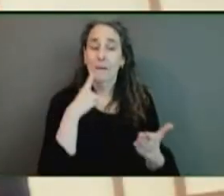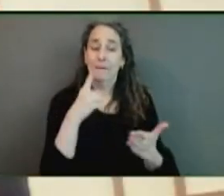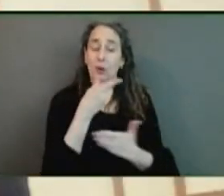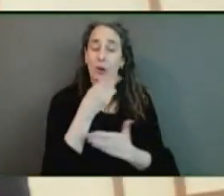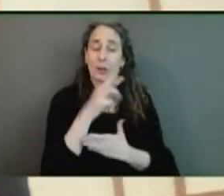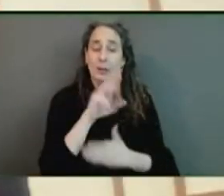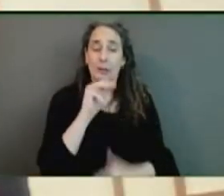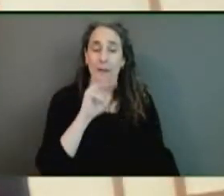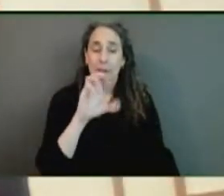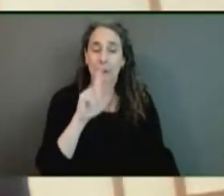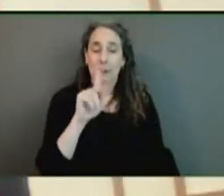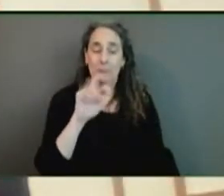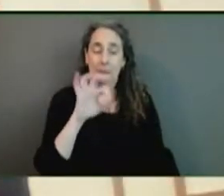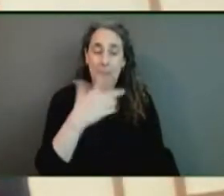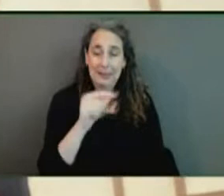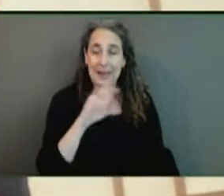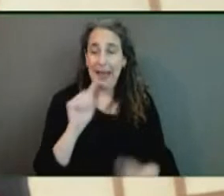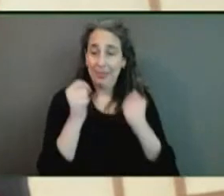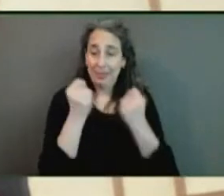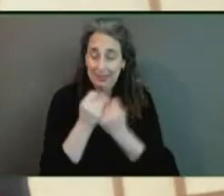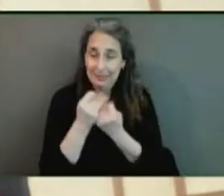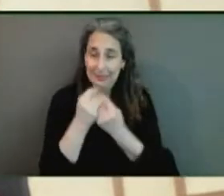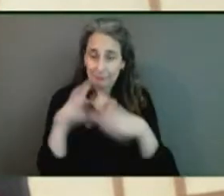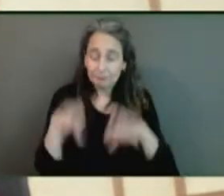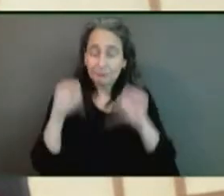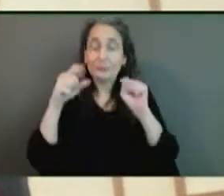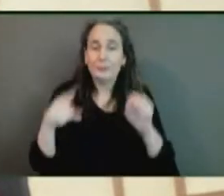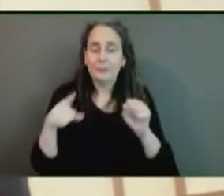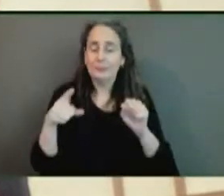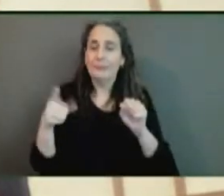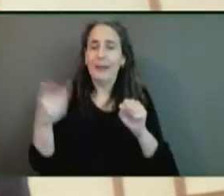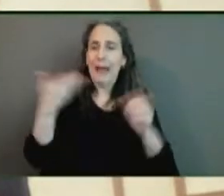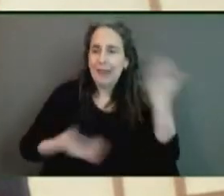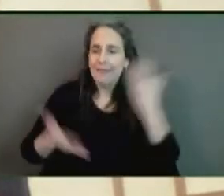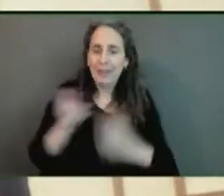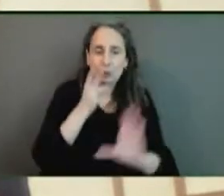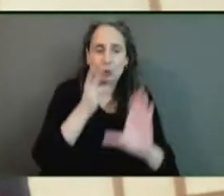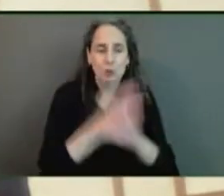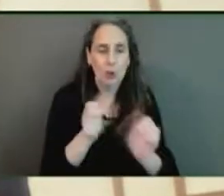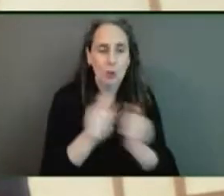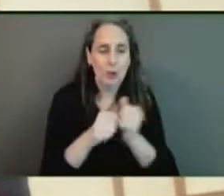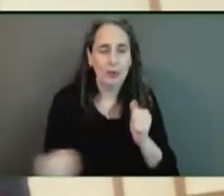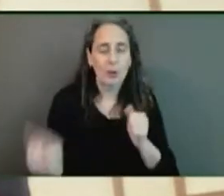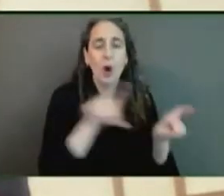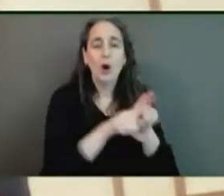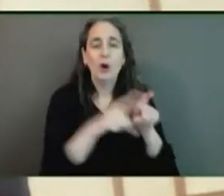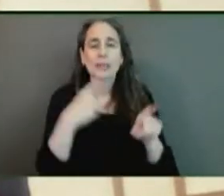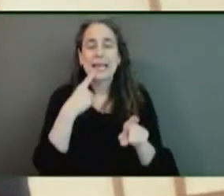first of all, let me say thank you for it to Dr McNaughton's of the team for putting this on and